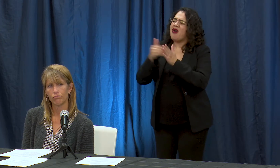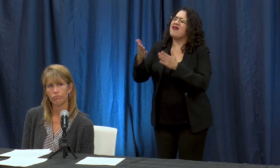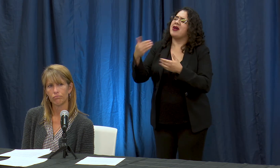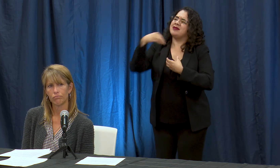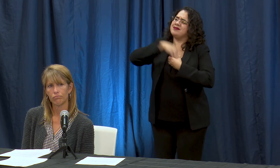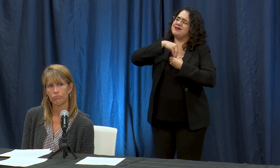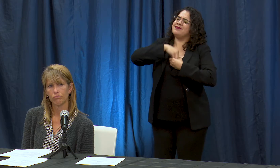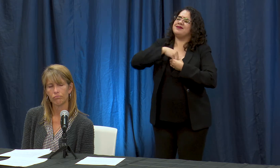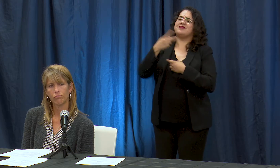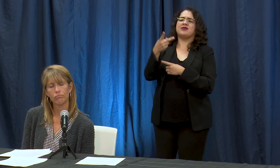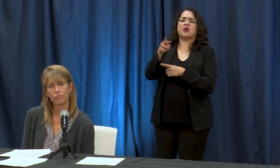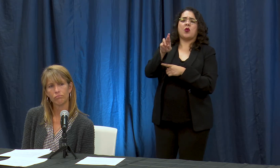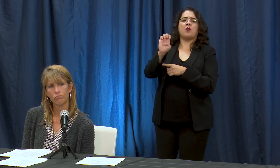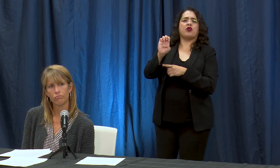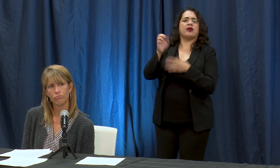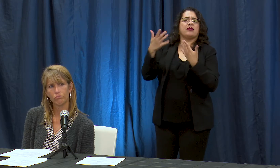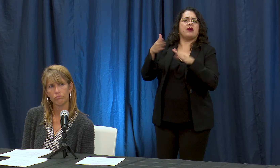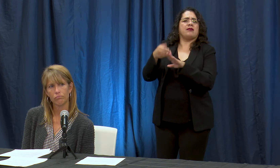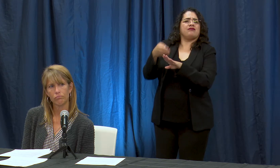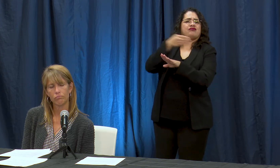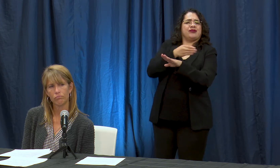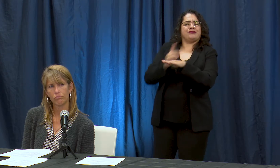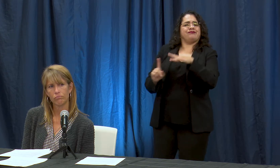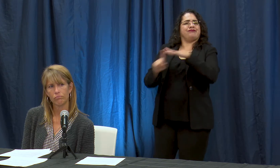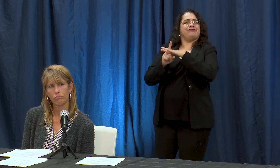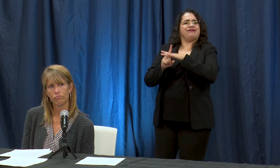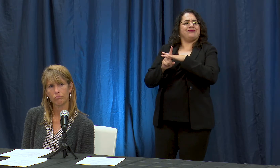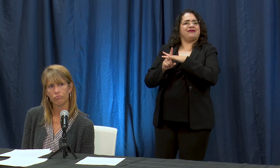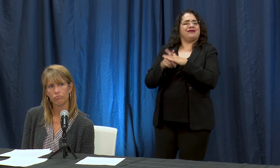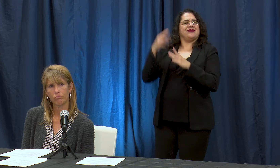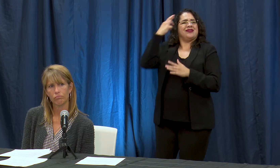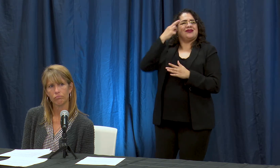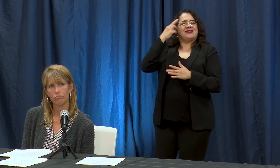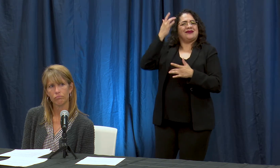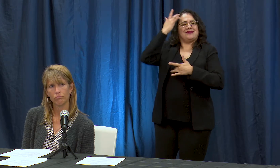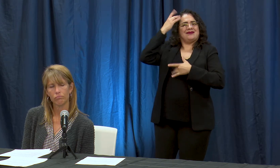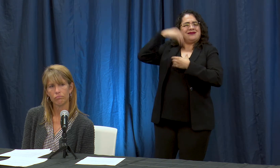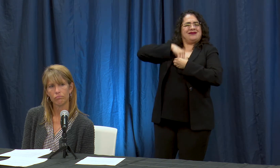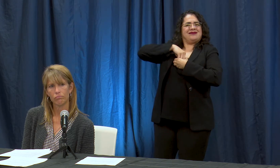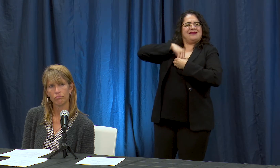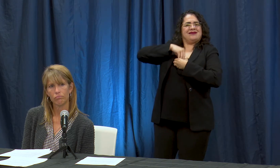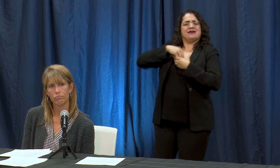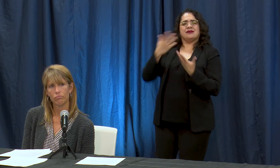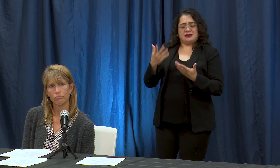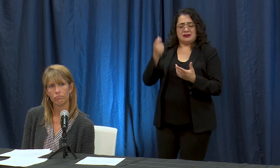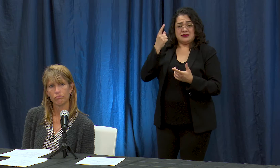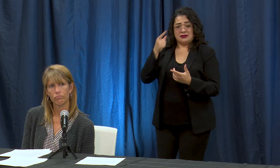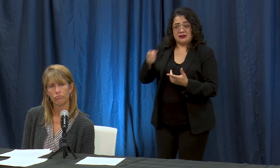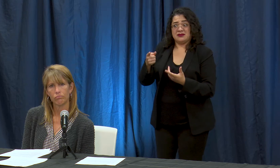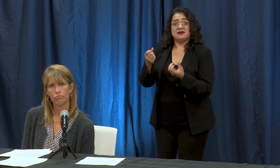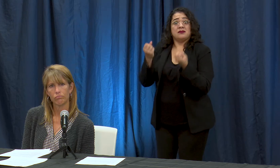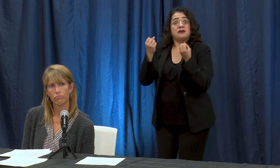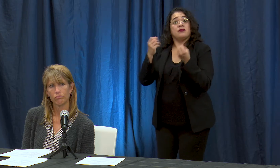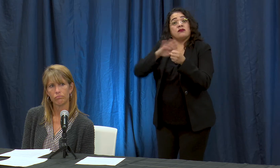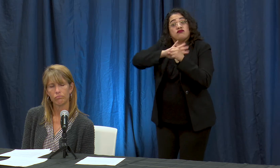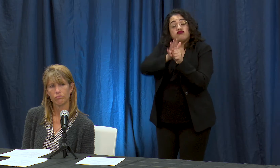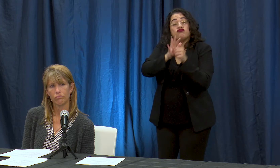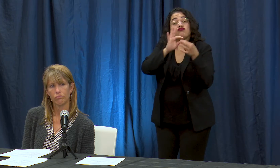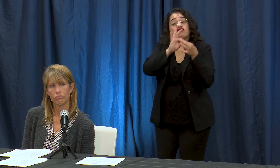different updates to the community. The question along this lines is how many of these fatalities are result of purely related COVID-19 other than just